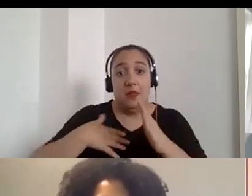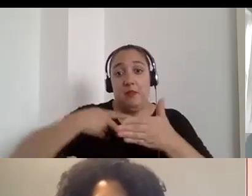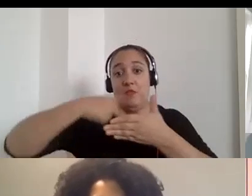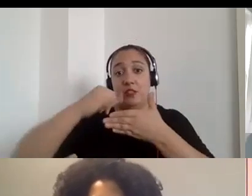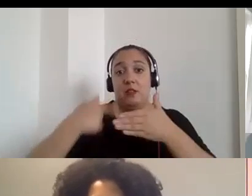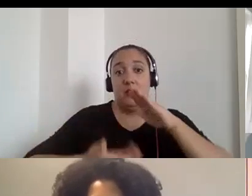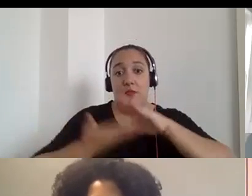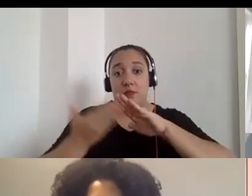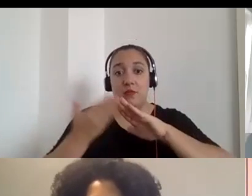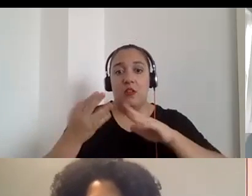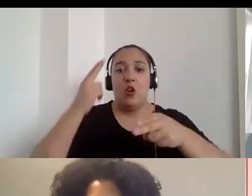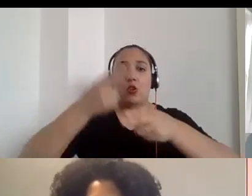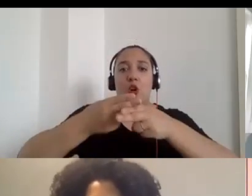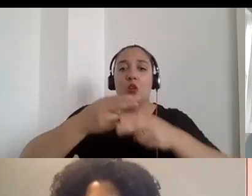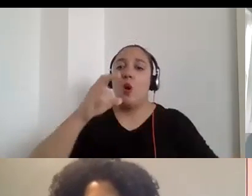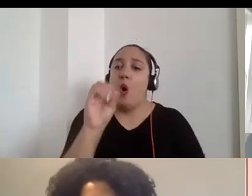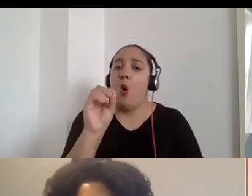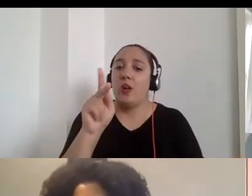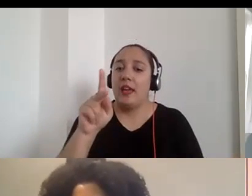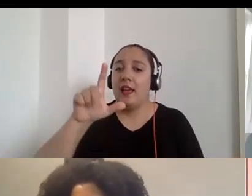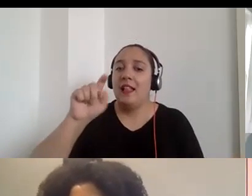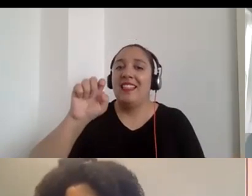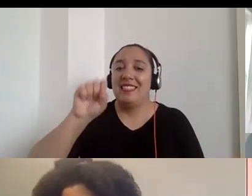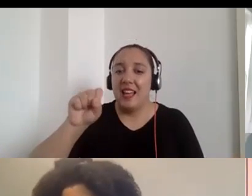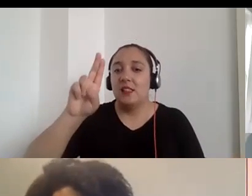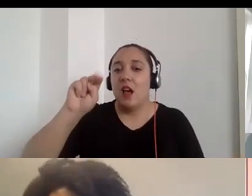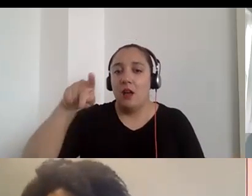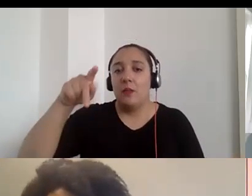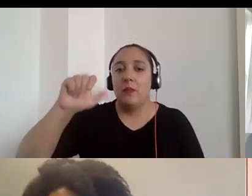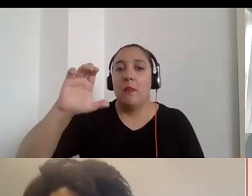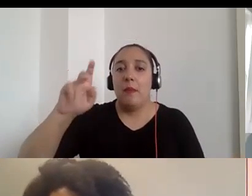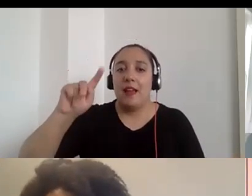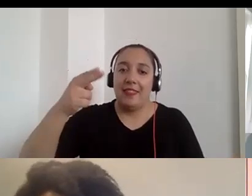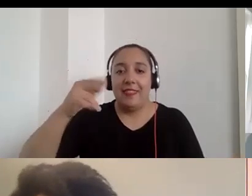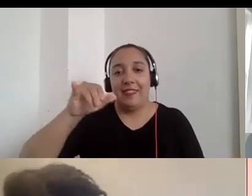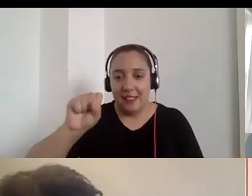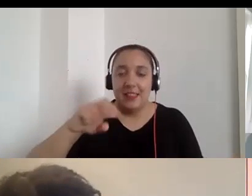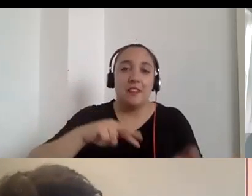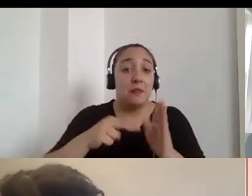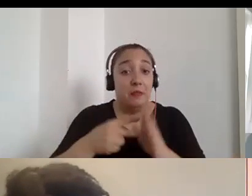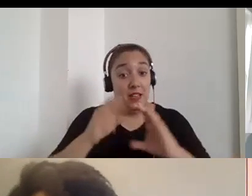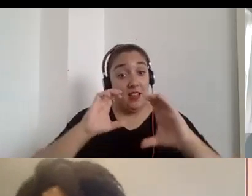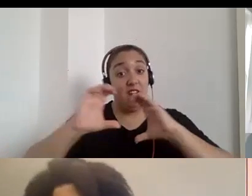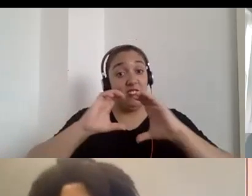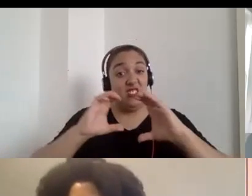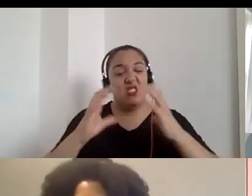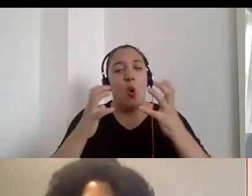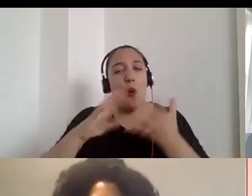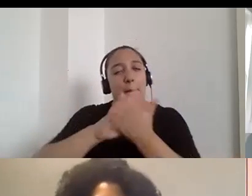Let's Unpack This, where I'm trying to normalize these conversations, connect people to resources, let those voices be